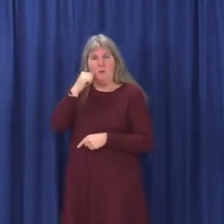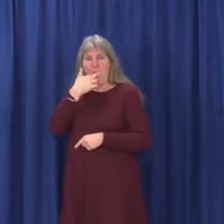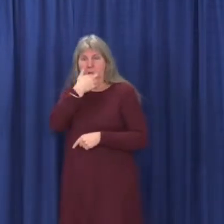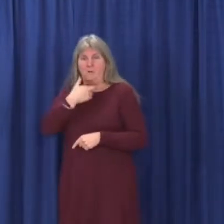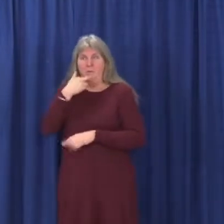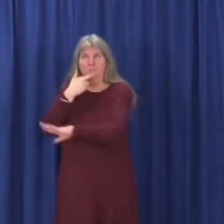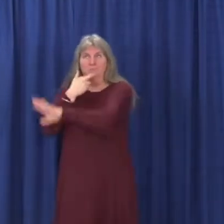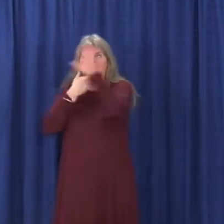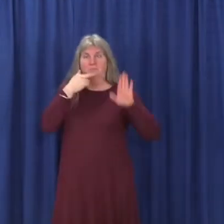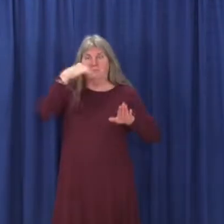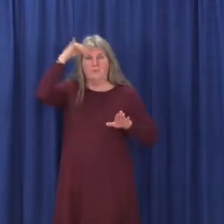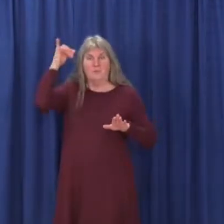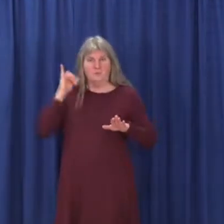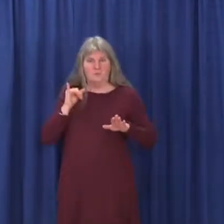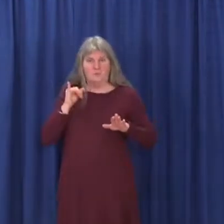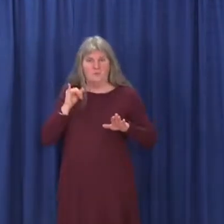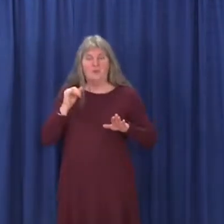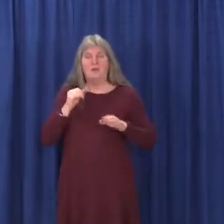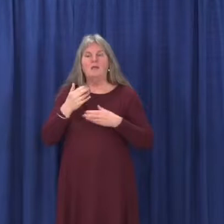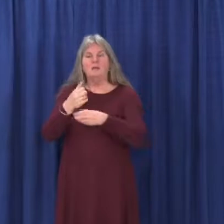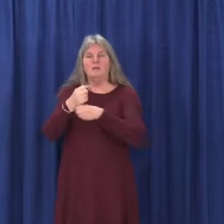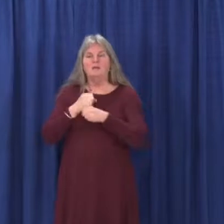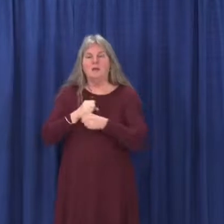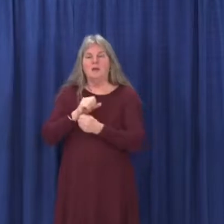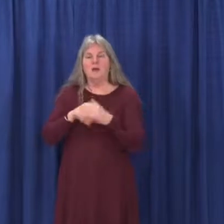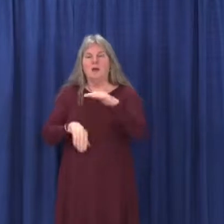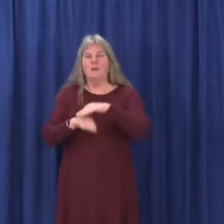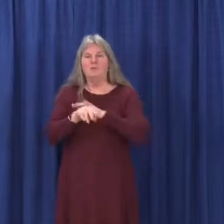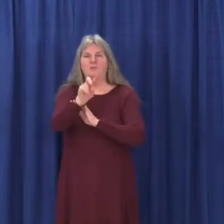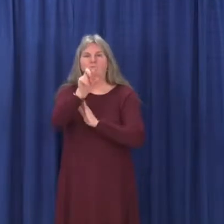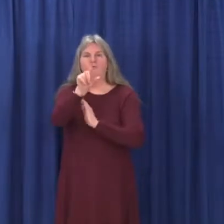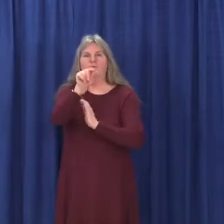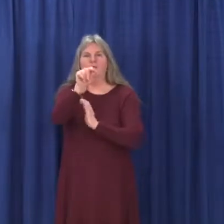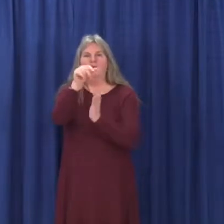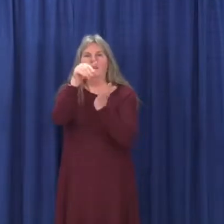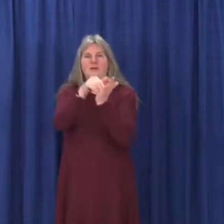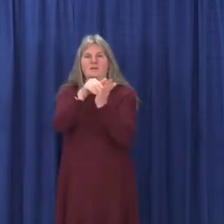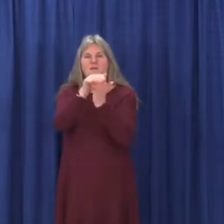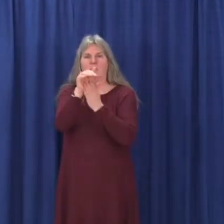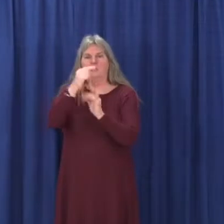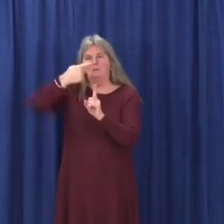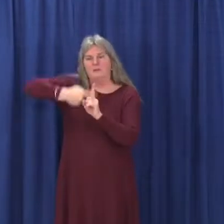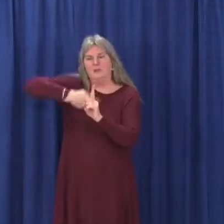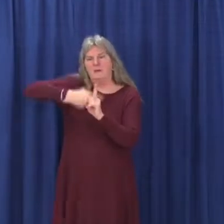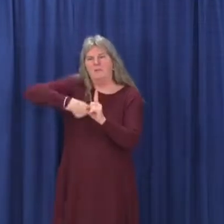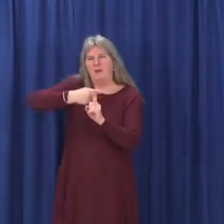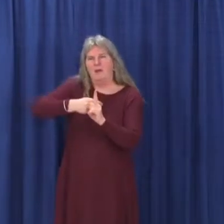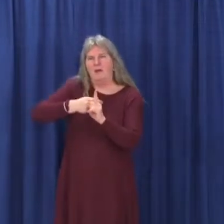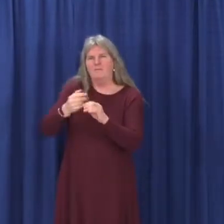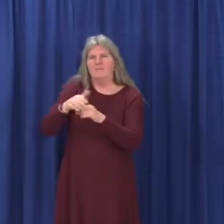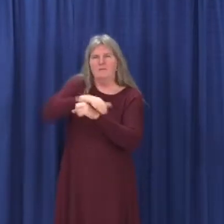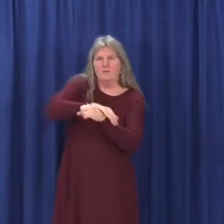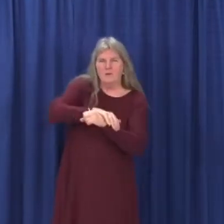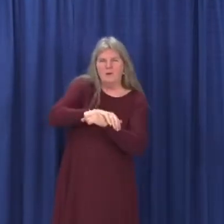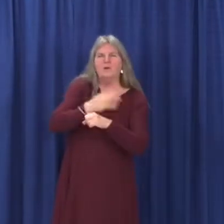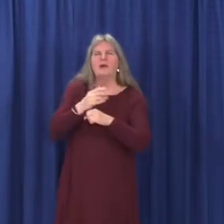the territory can receive up to $20,000 per month to cover fixed and variable costs,